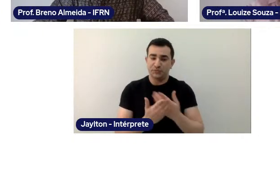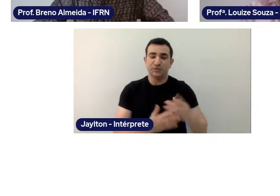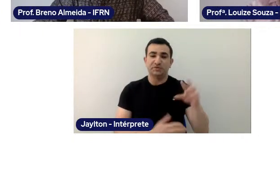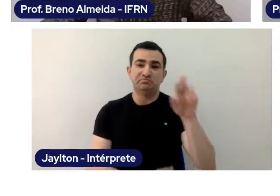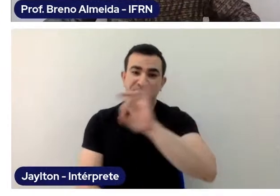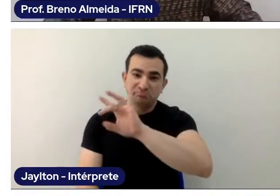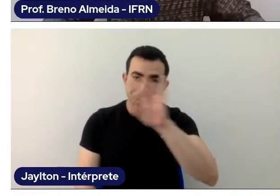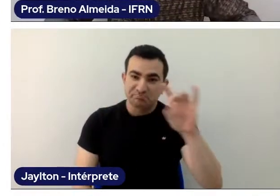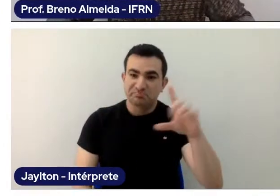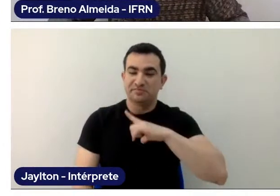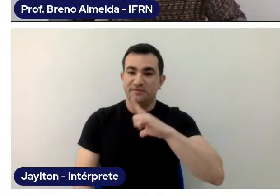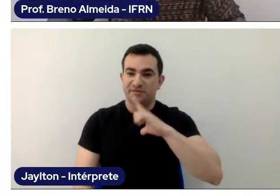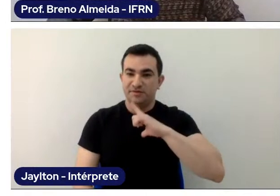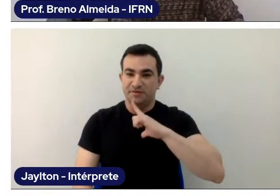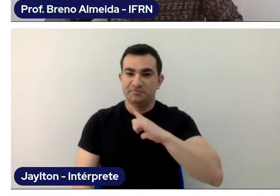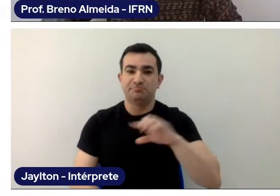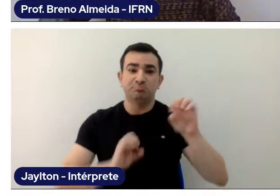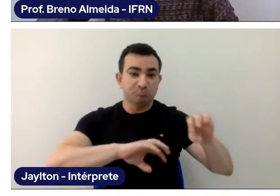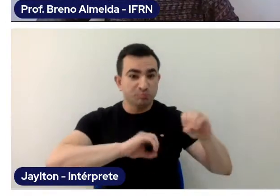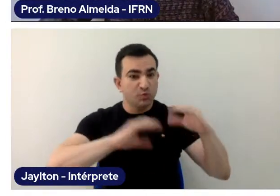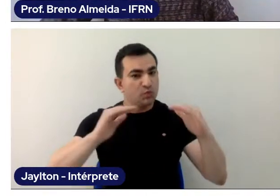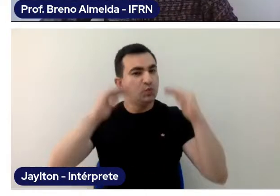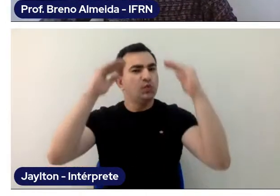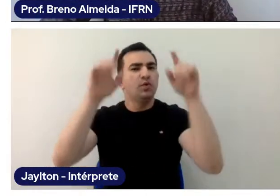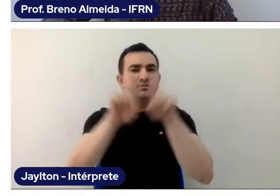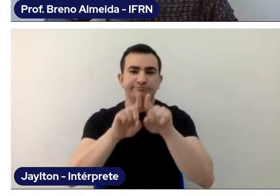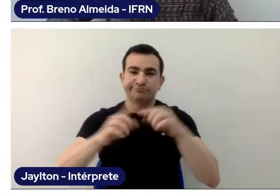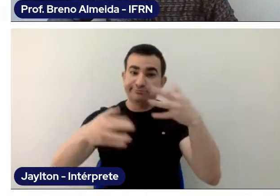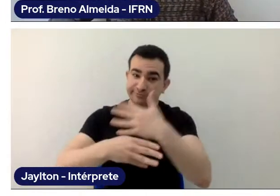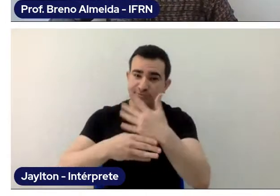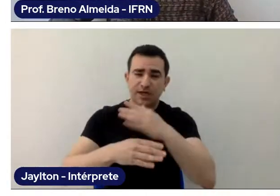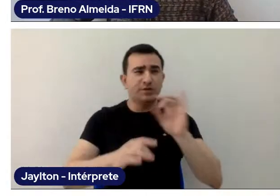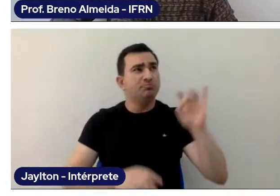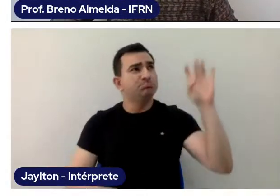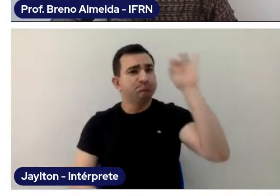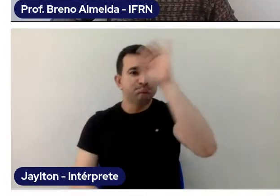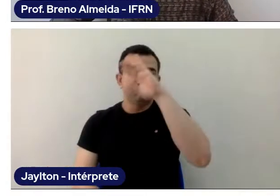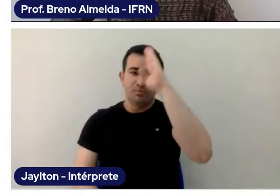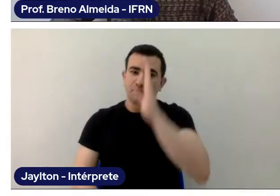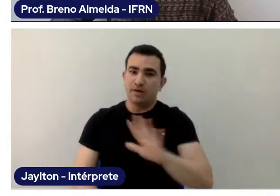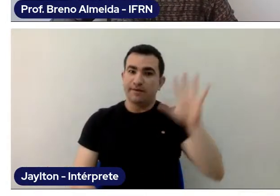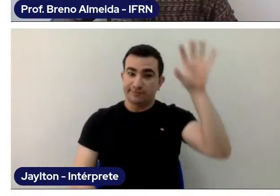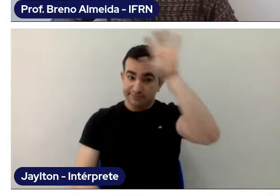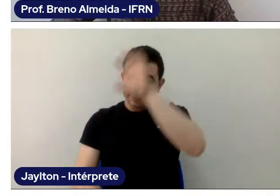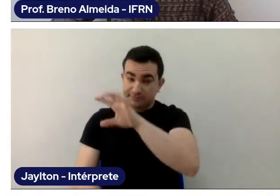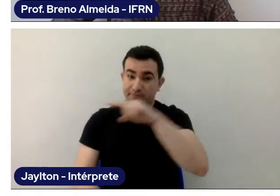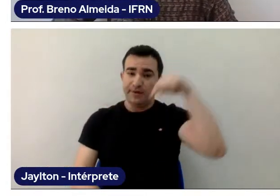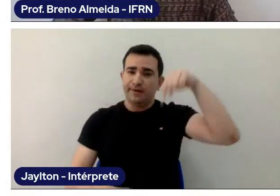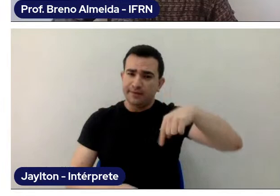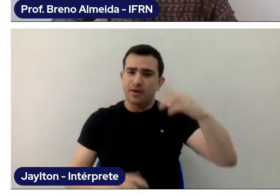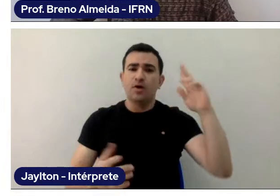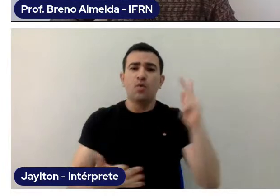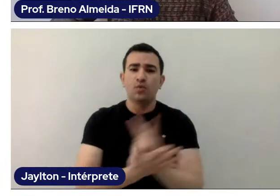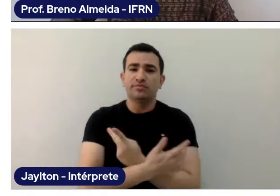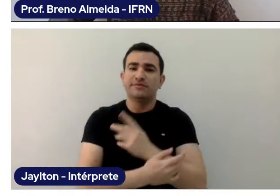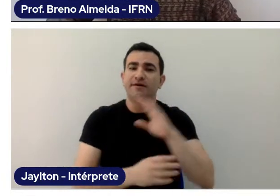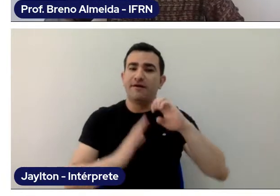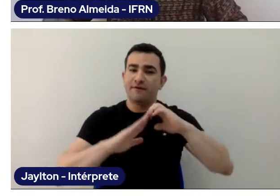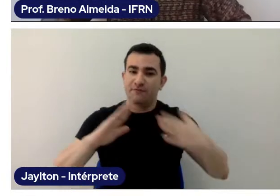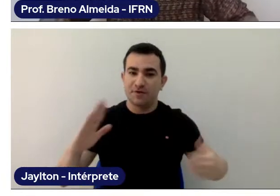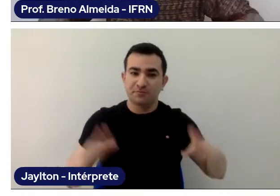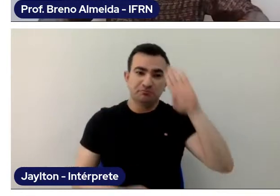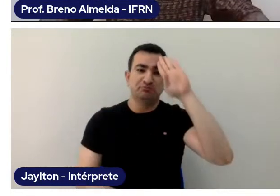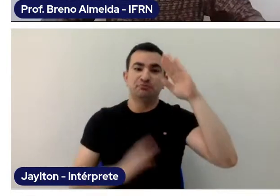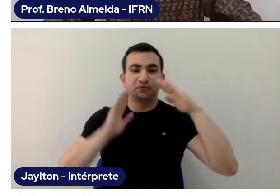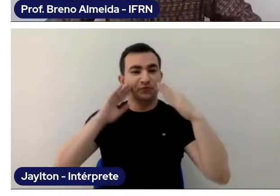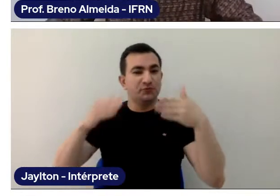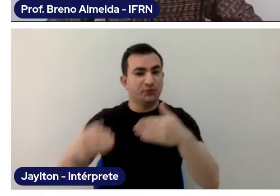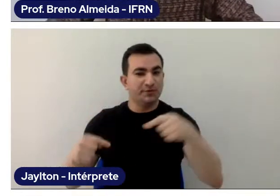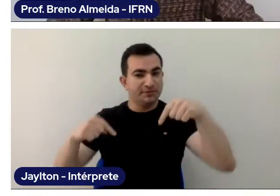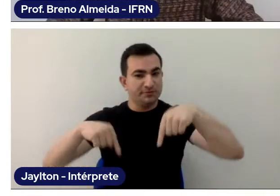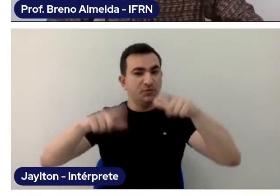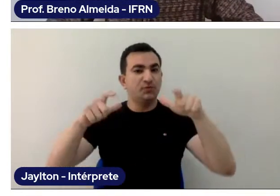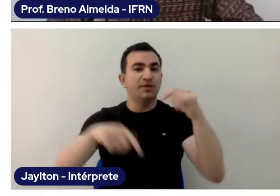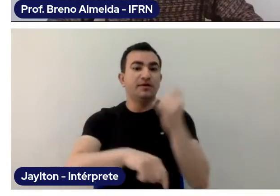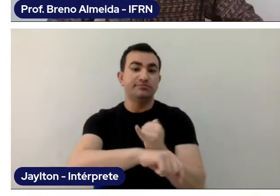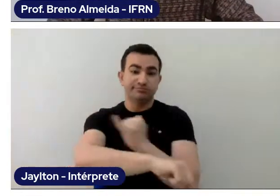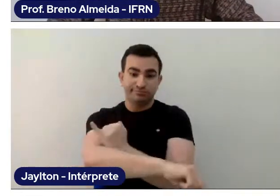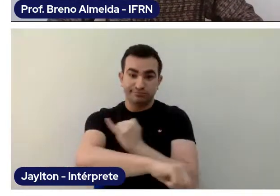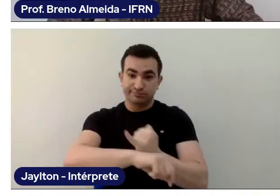coming from a number of cities in Brazil. Our event happens here from Campus Ipanguaçu, but we know that there are a lot of people involved.